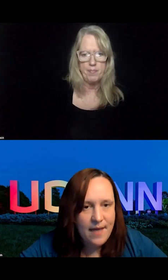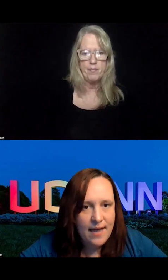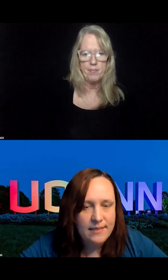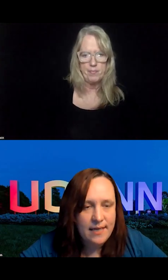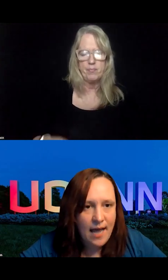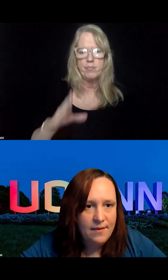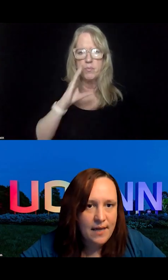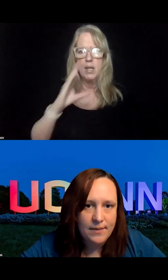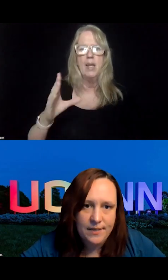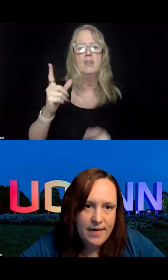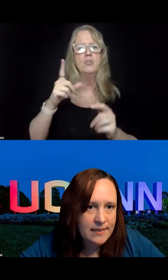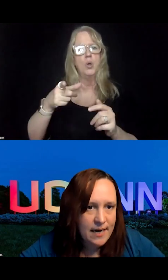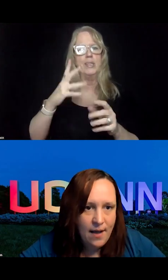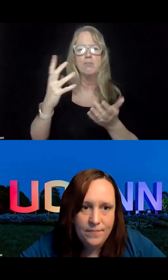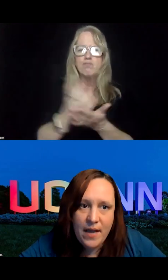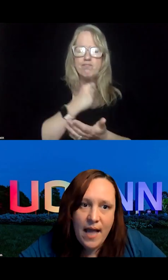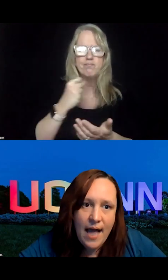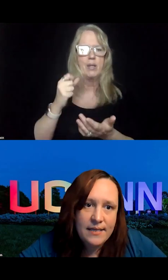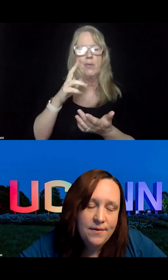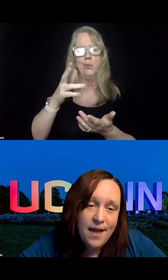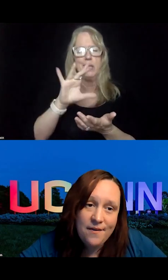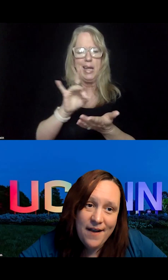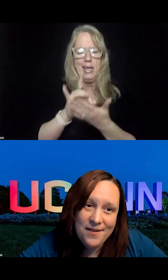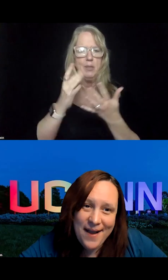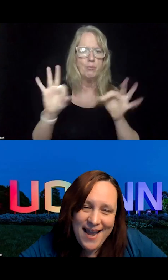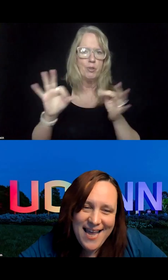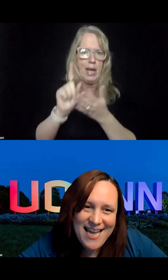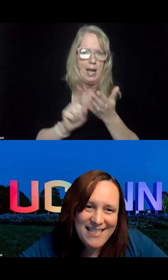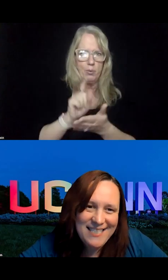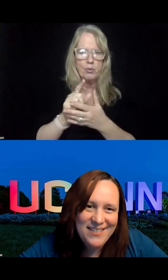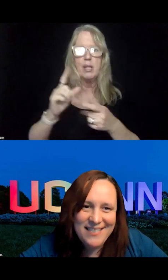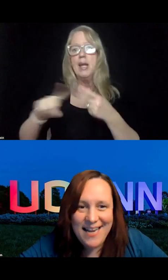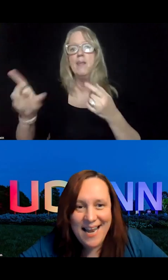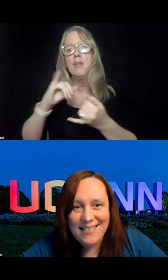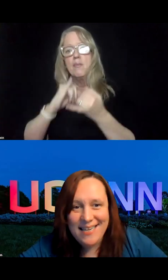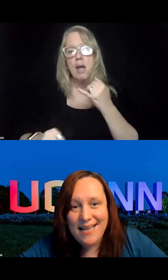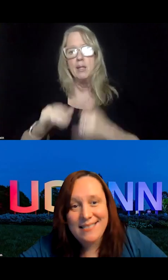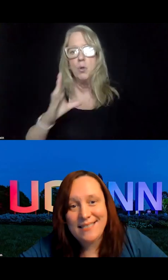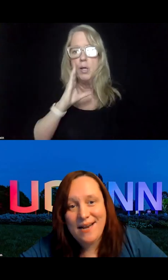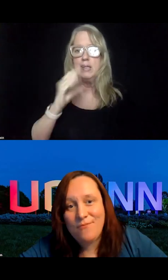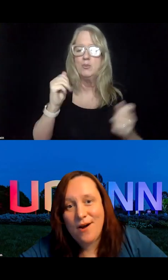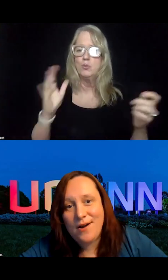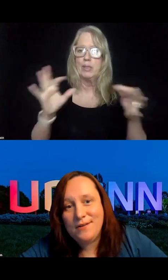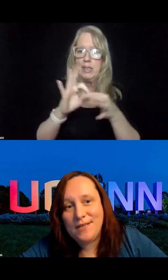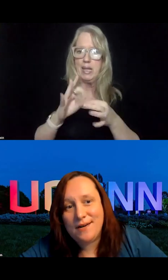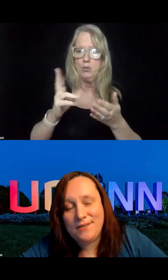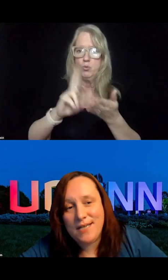GET THAT LAID OUT. THE OTHER ONE IS TO SIGN UP FOR THE NEWS LETTER.